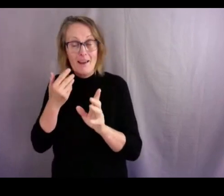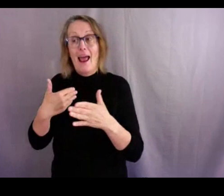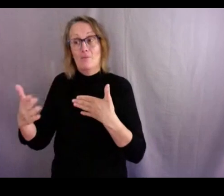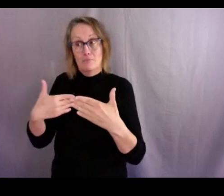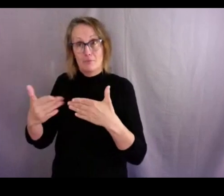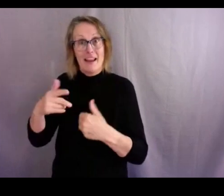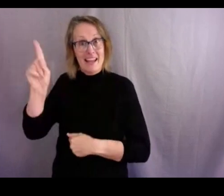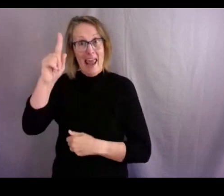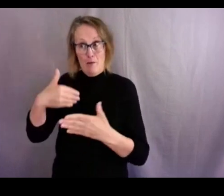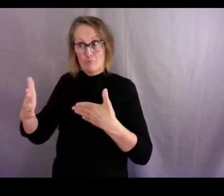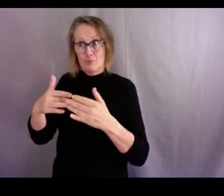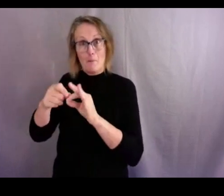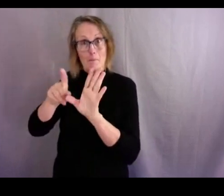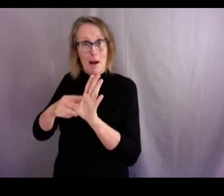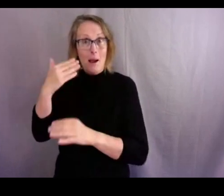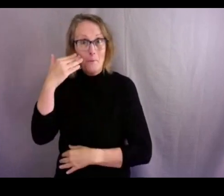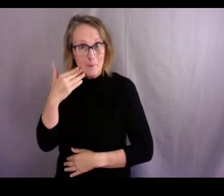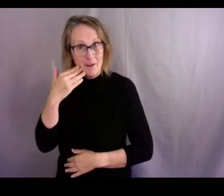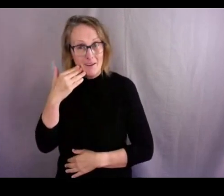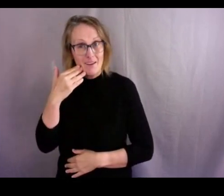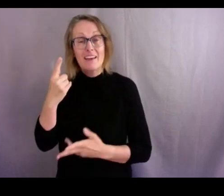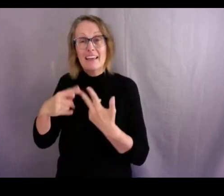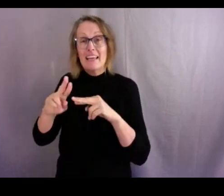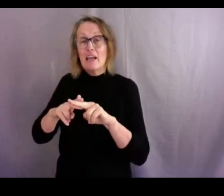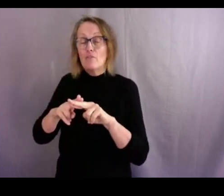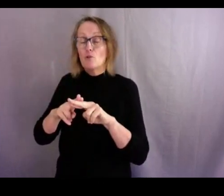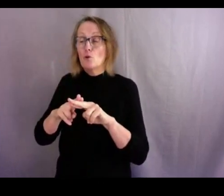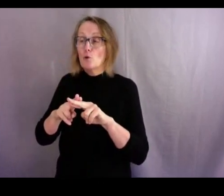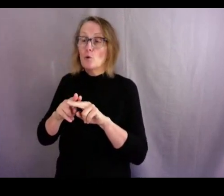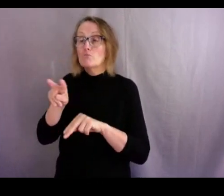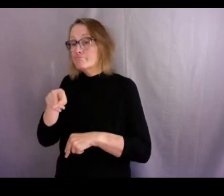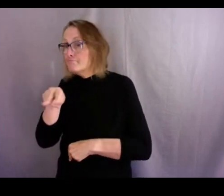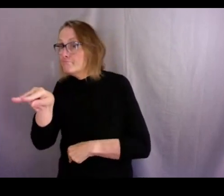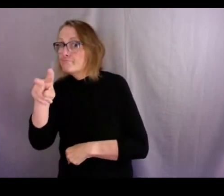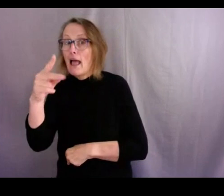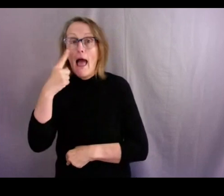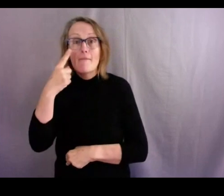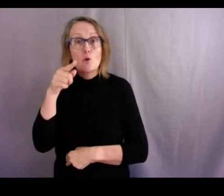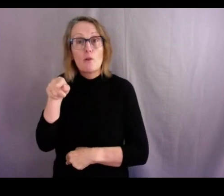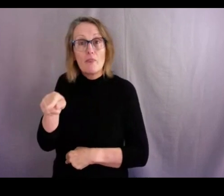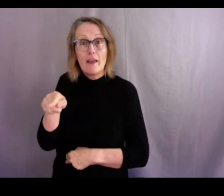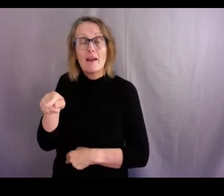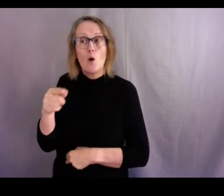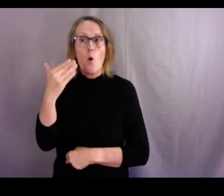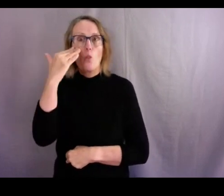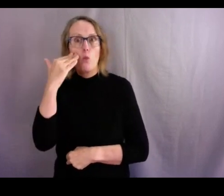and if you walk around it with Valerie who's a guide and a sort of manager, she has a story that they offer